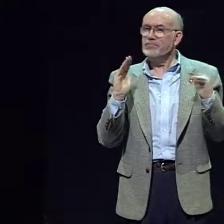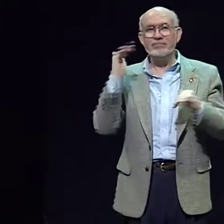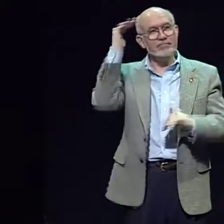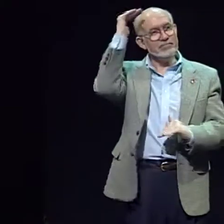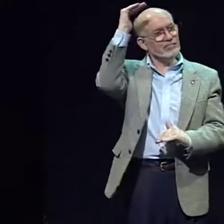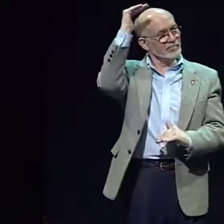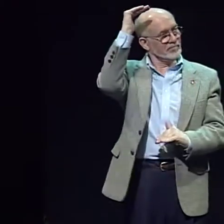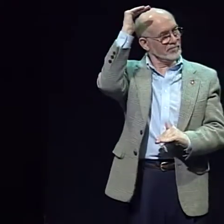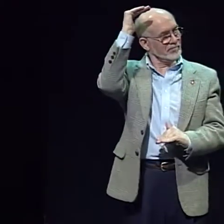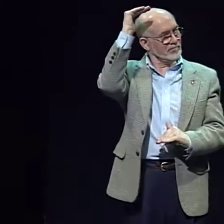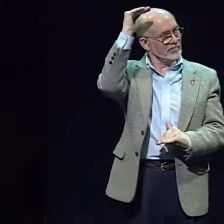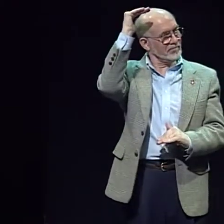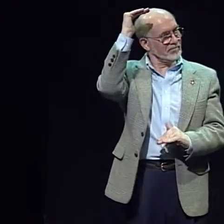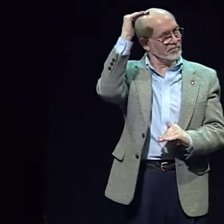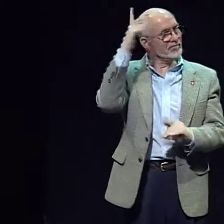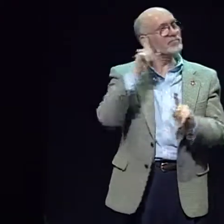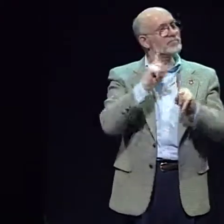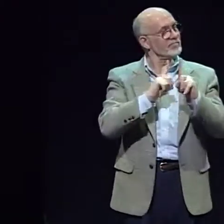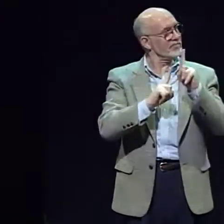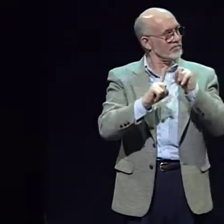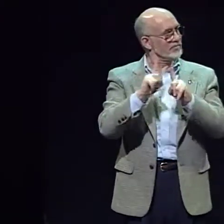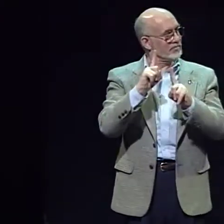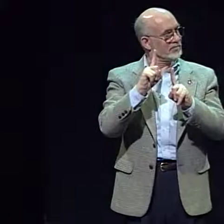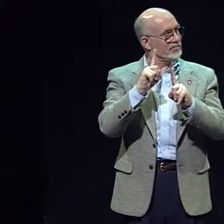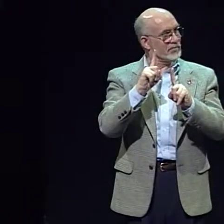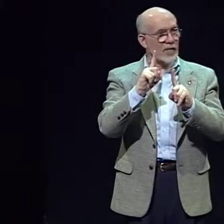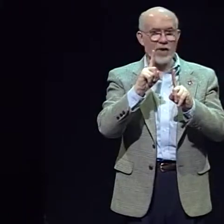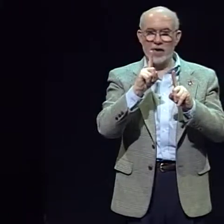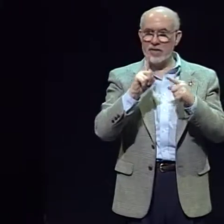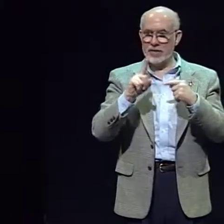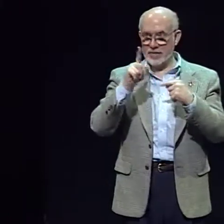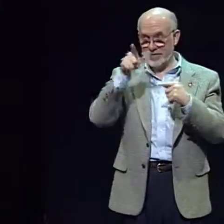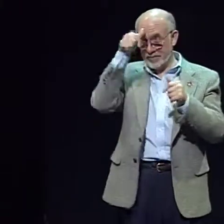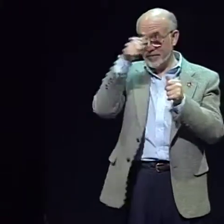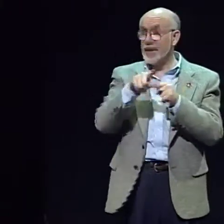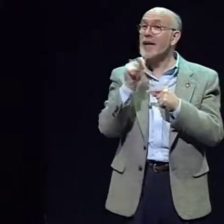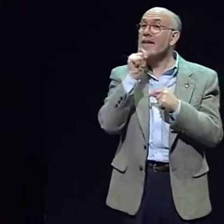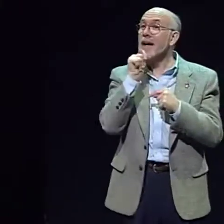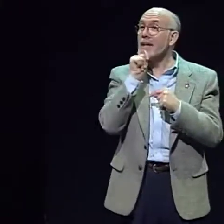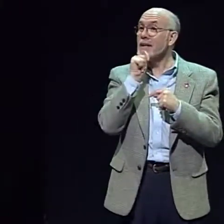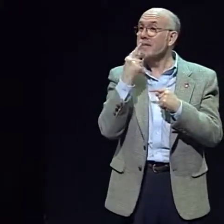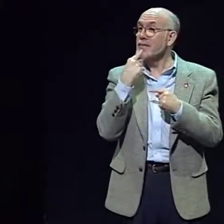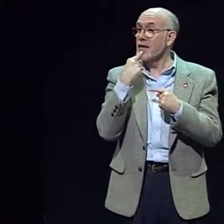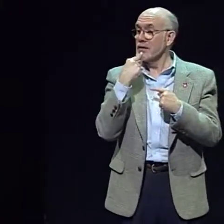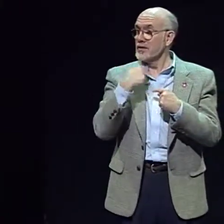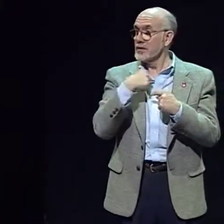STILL, I WAS CONSTRAINED IN MY SPACE.